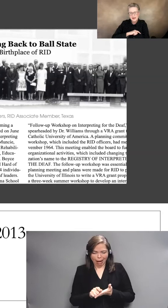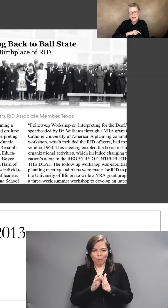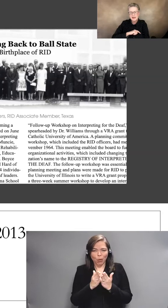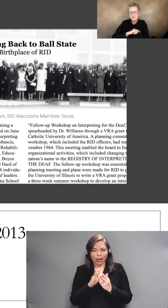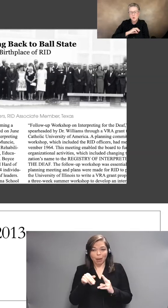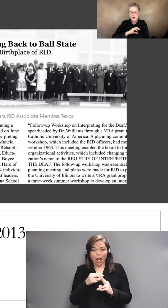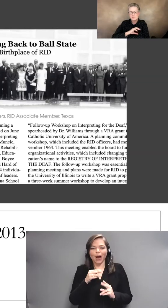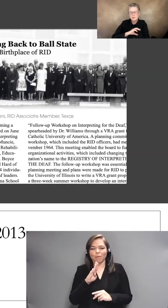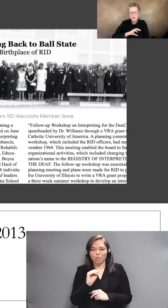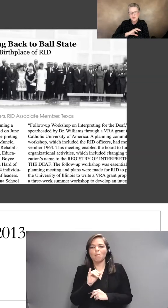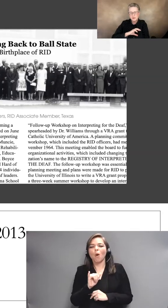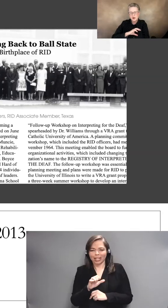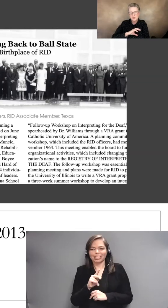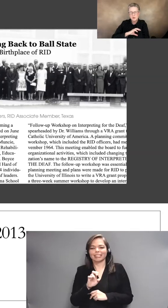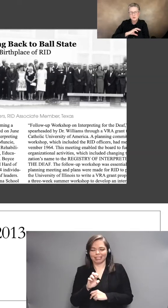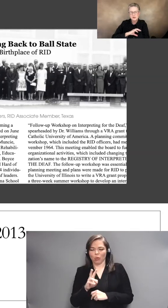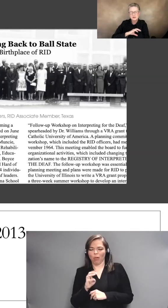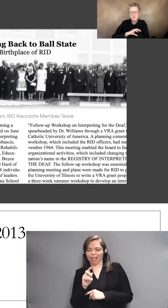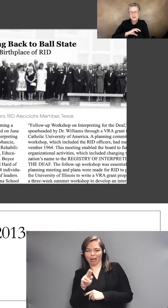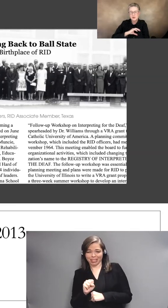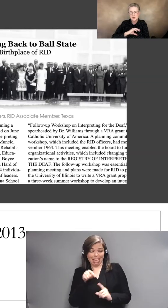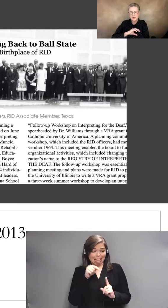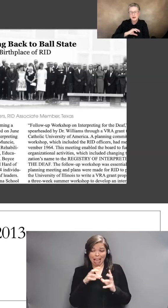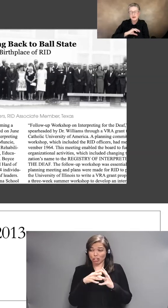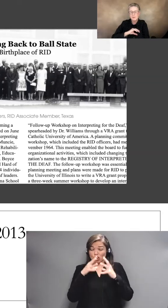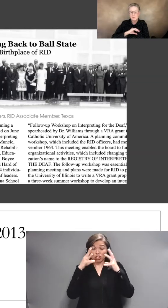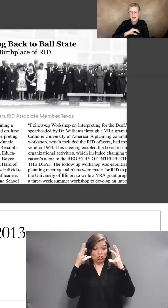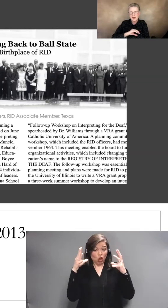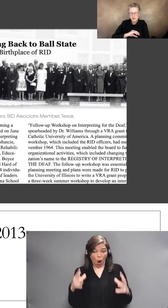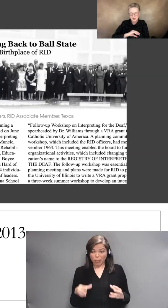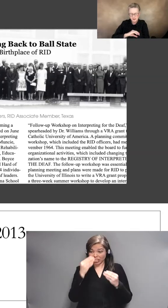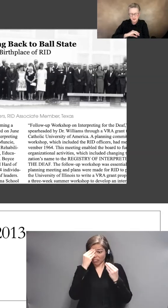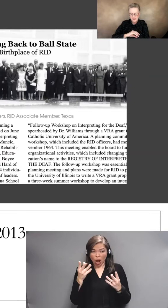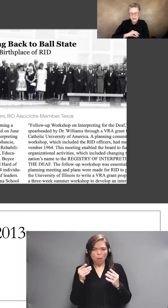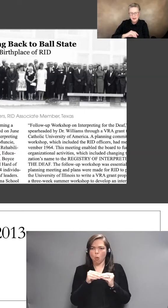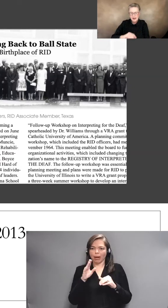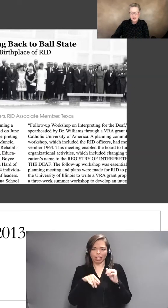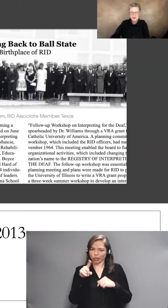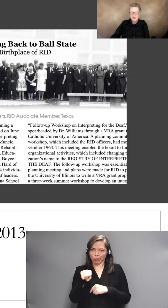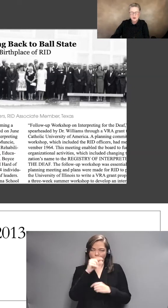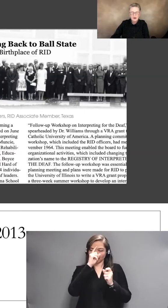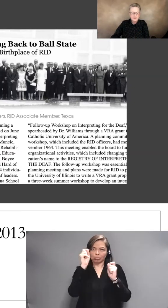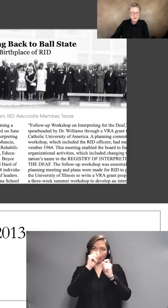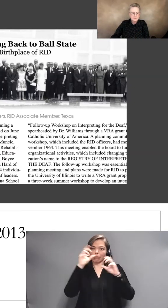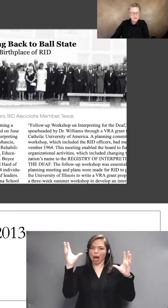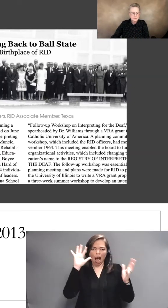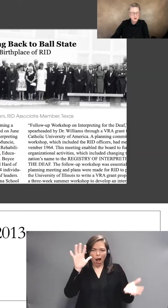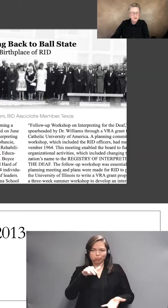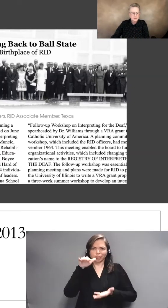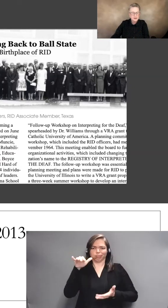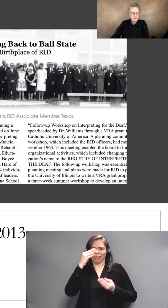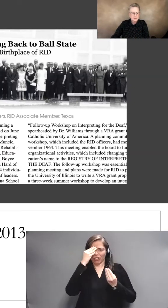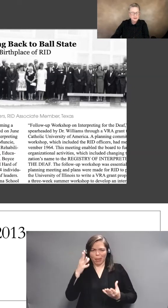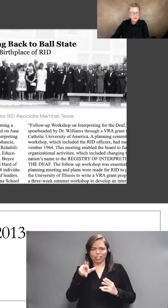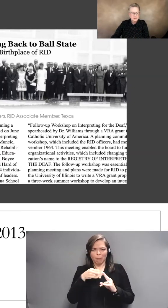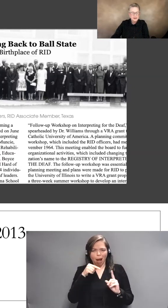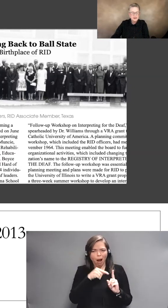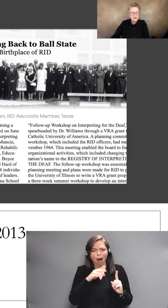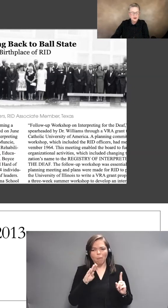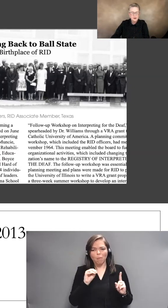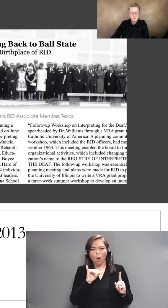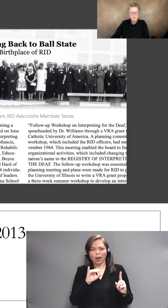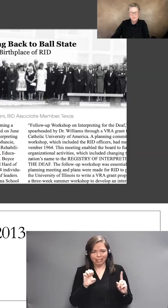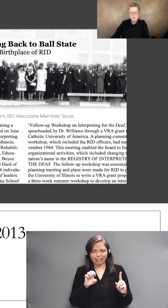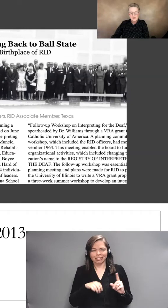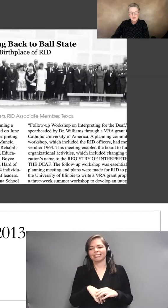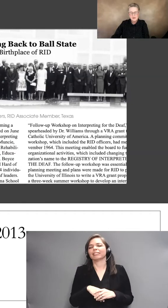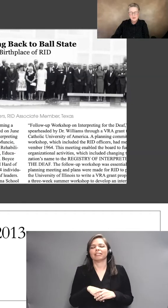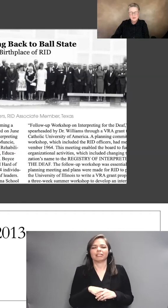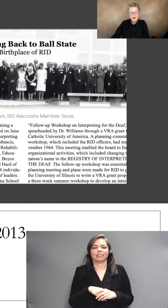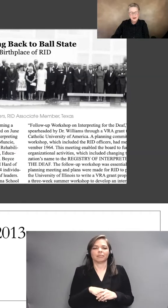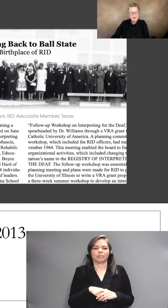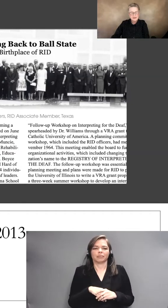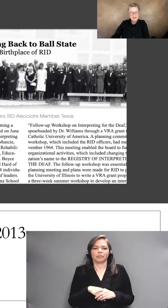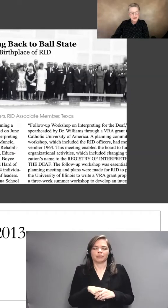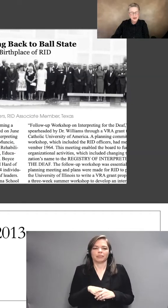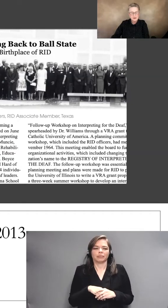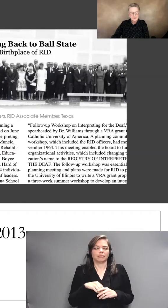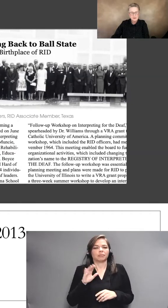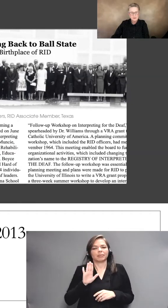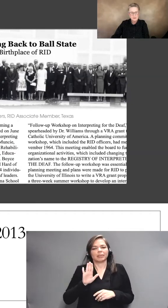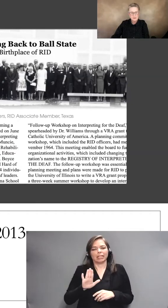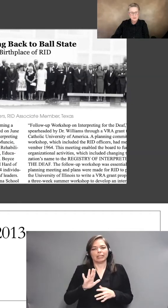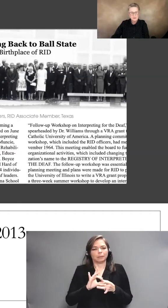he has more information about Boyce Williams than you can imagine and this is what he had to say